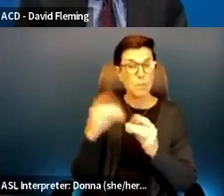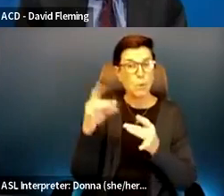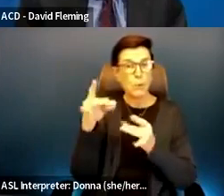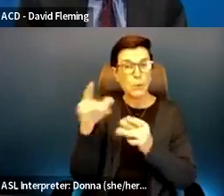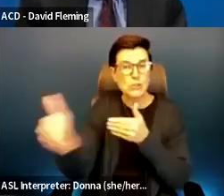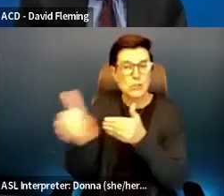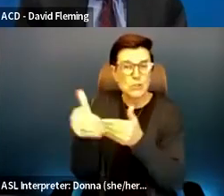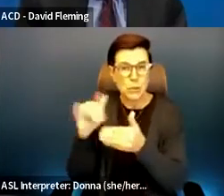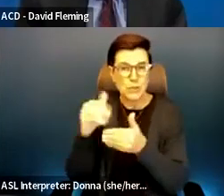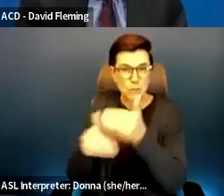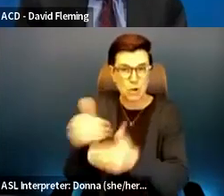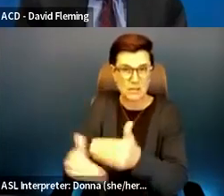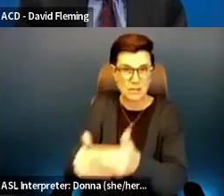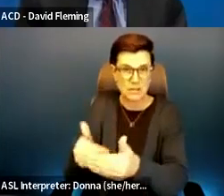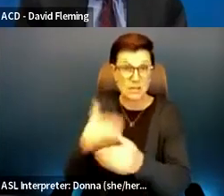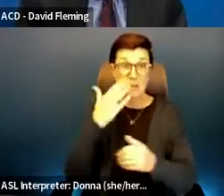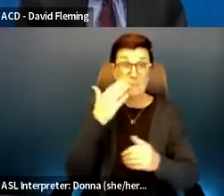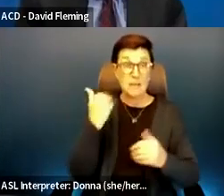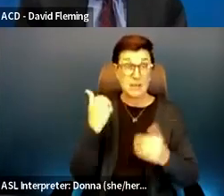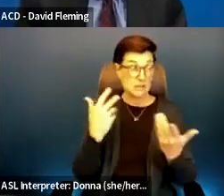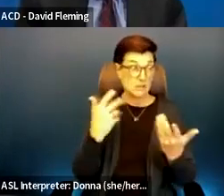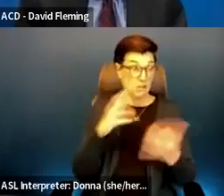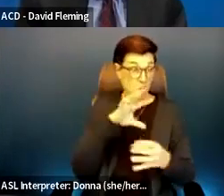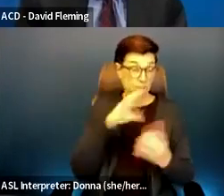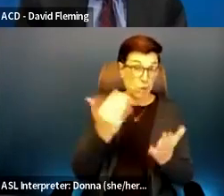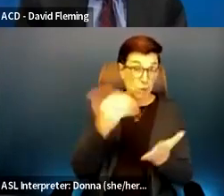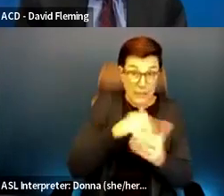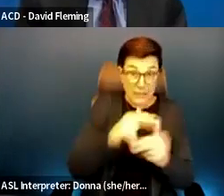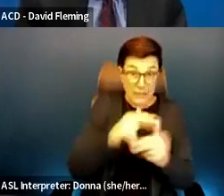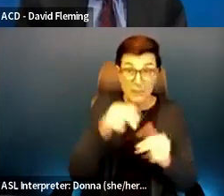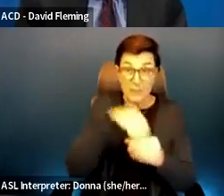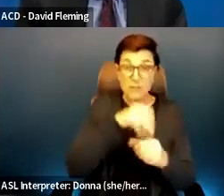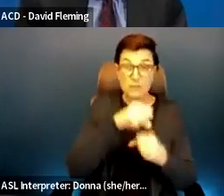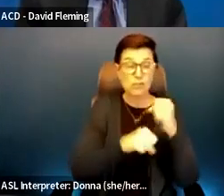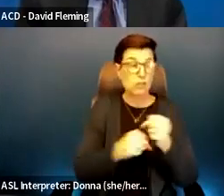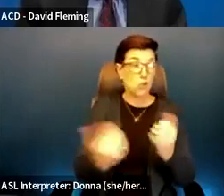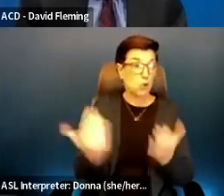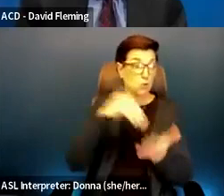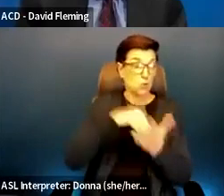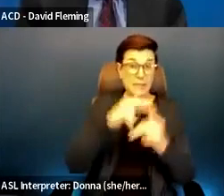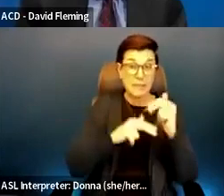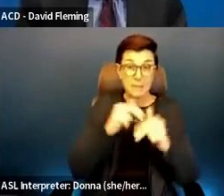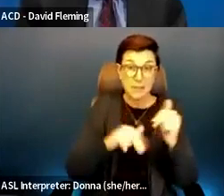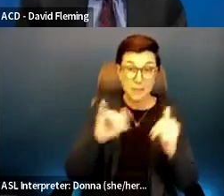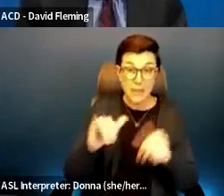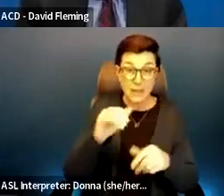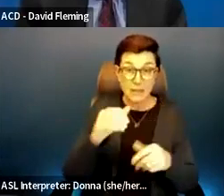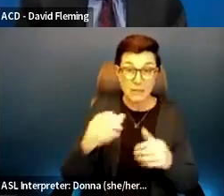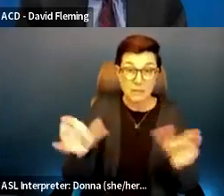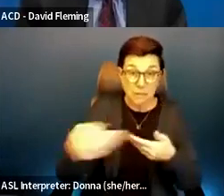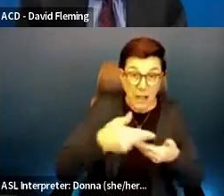to rebuild an infrastructure, rebuild a workforce, just the thought of having to go through a really burdensome accreditation process is really,